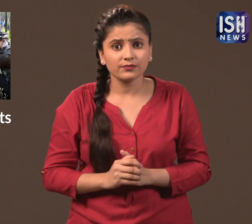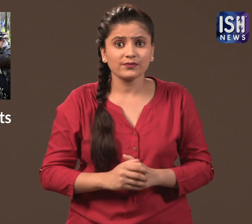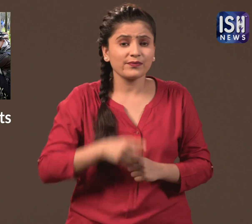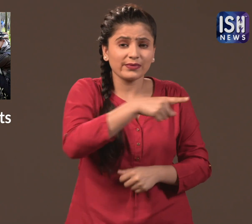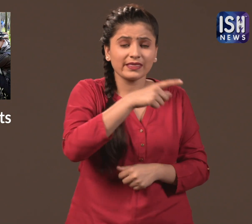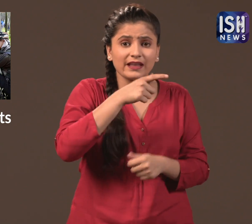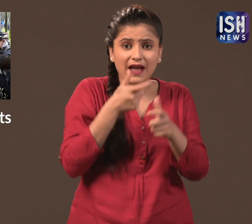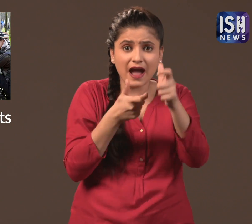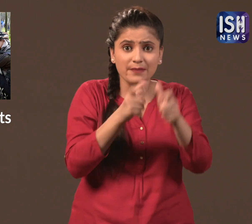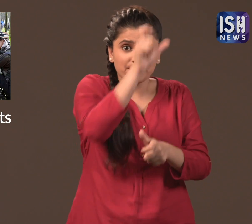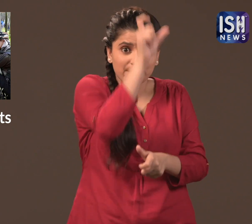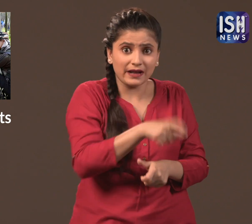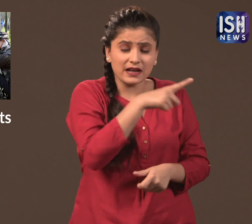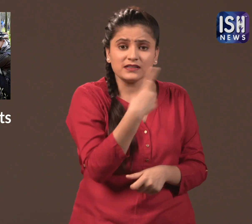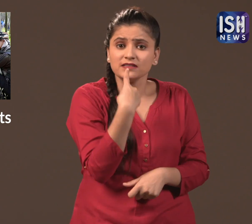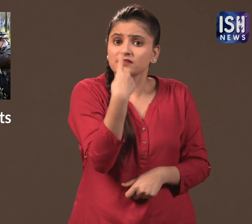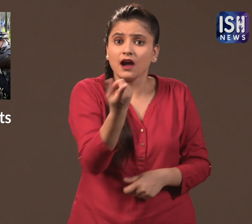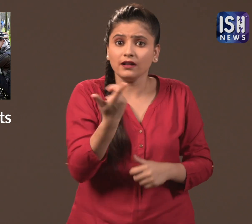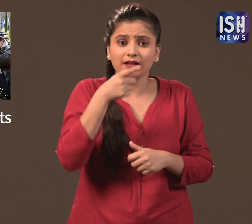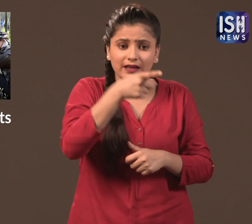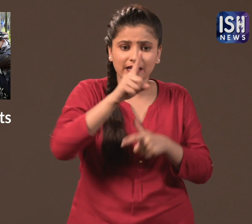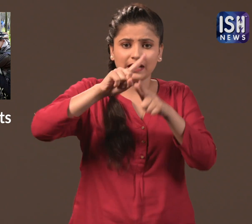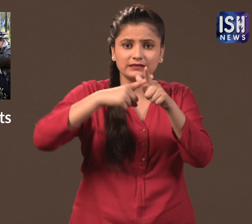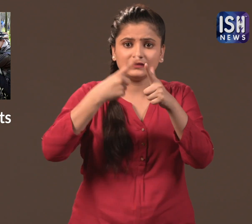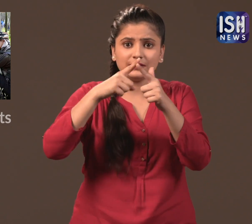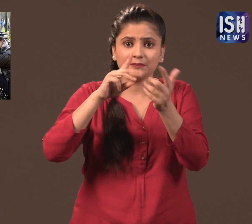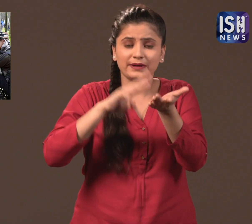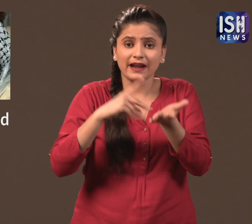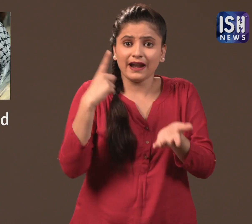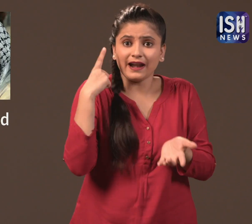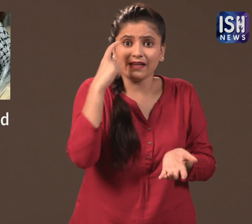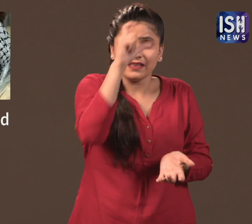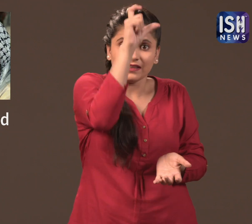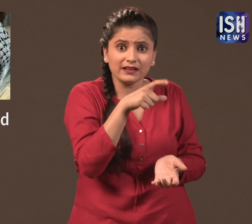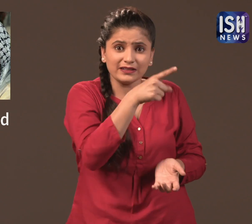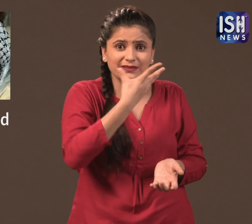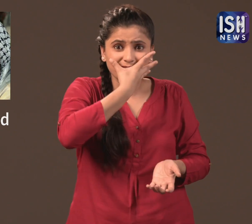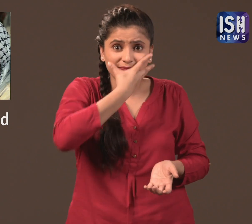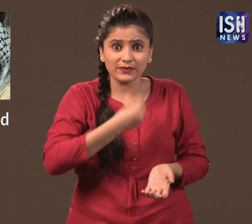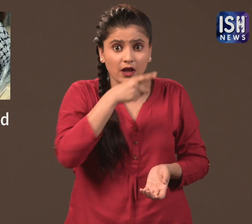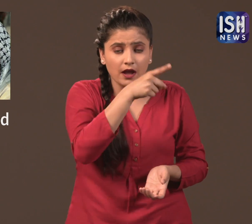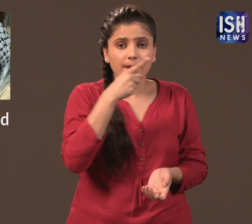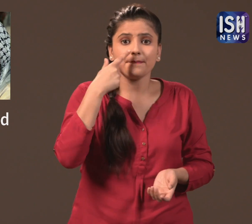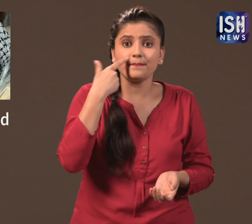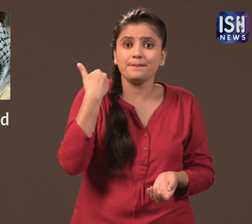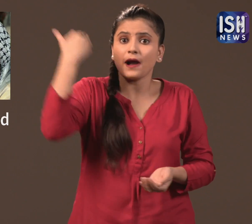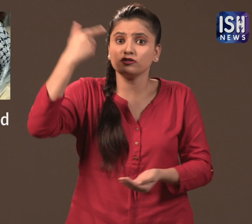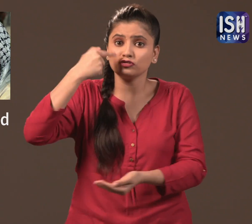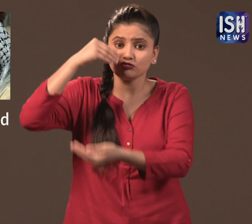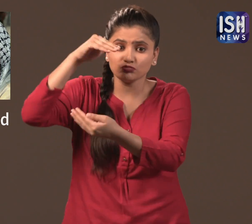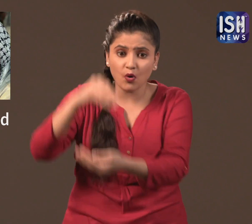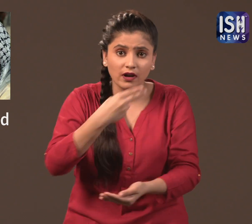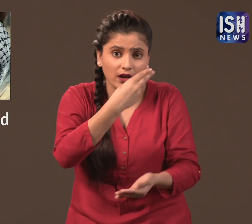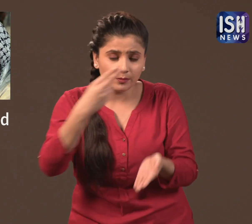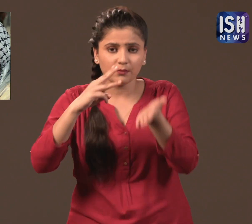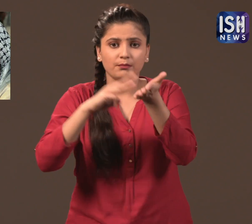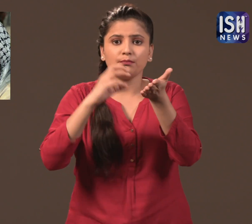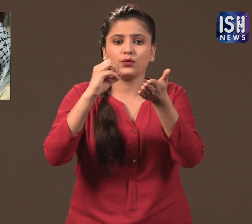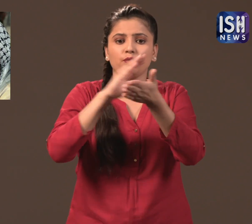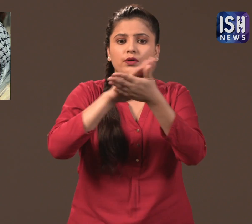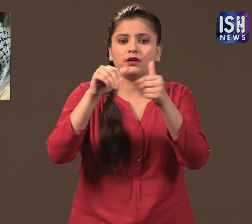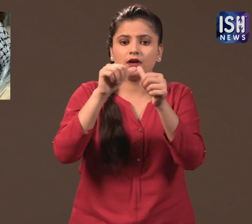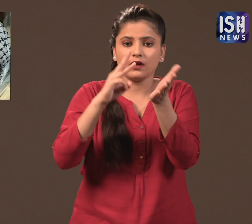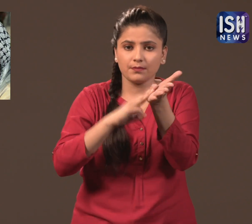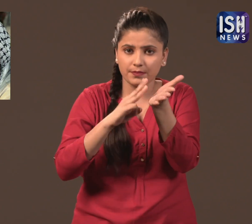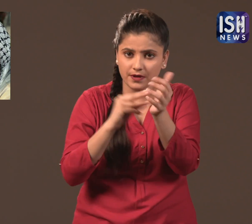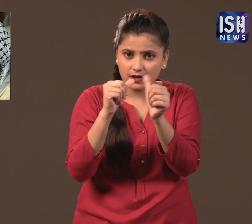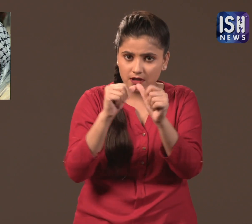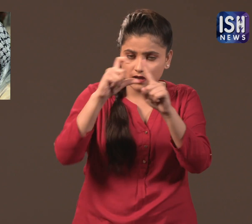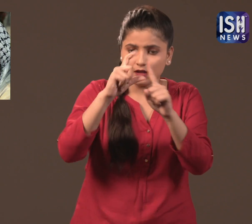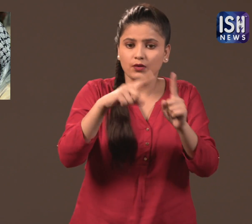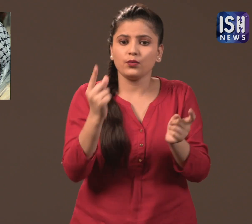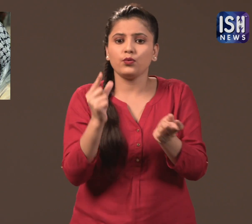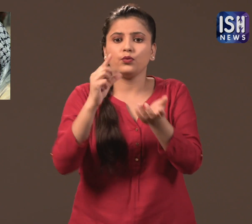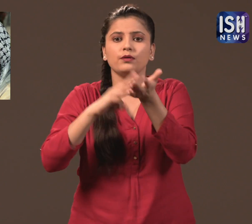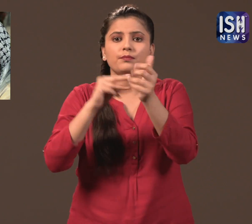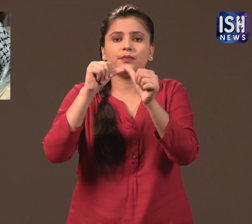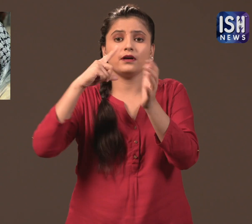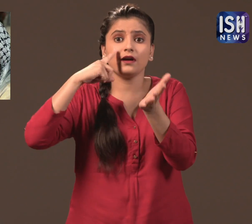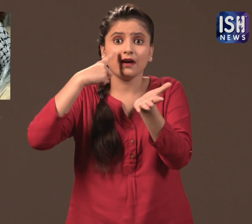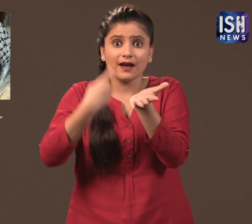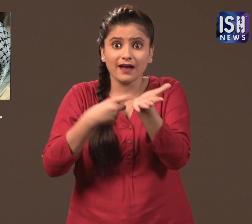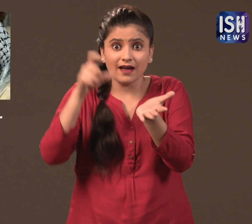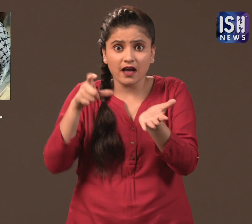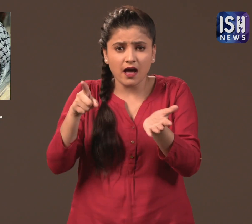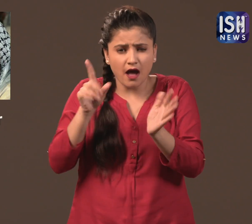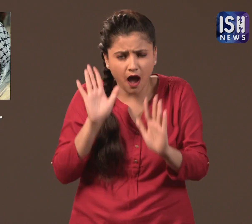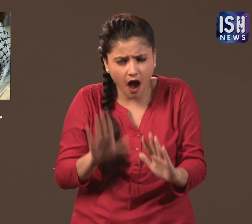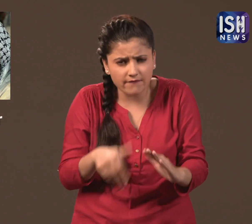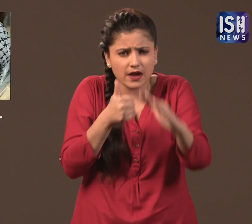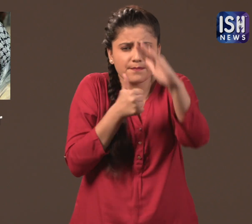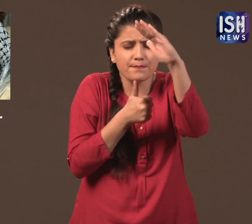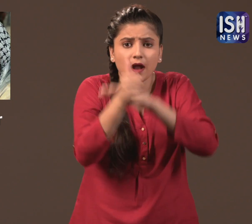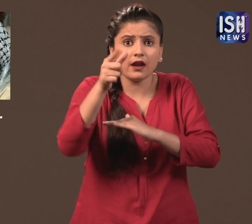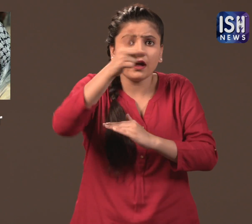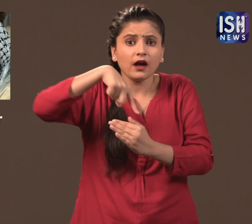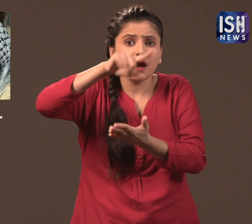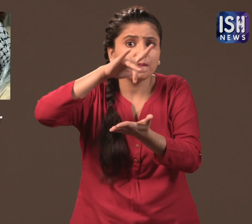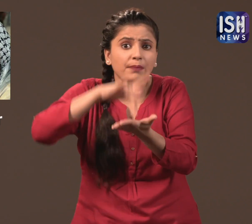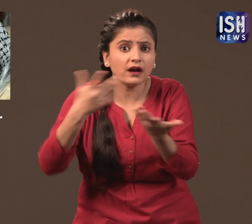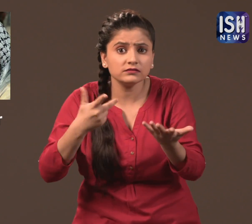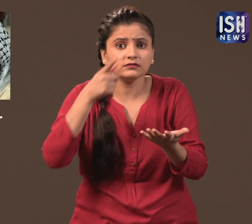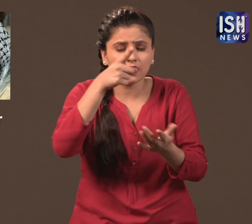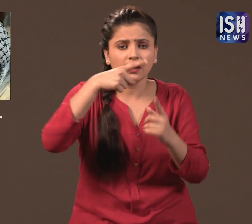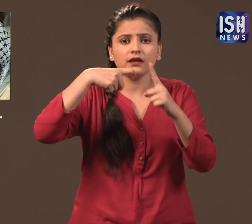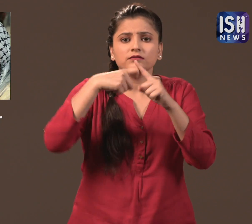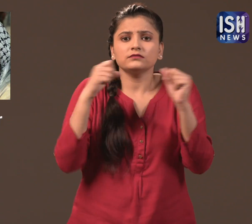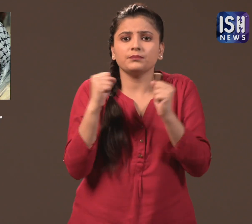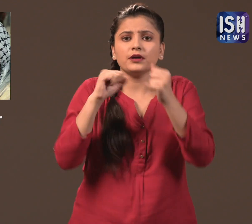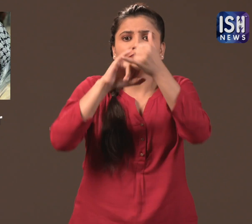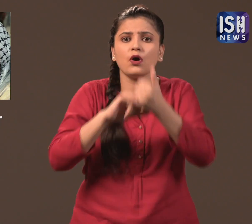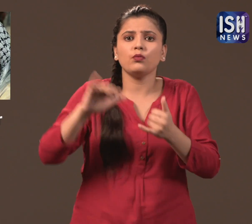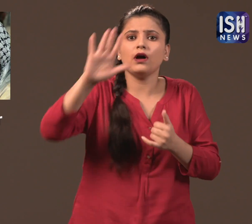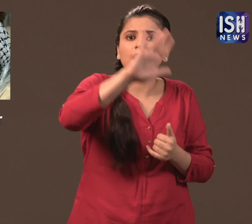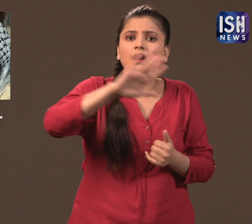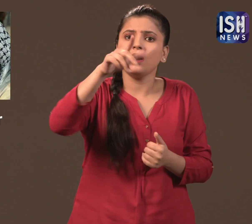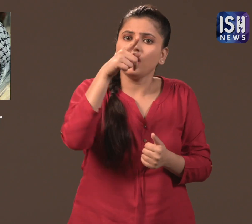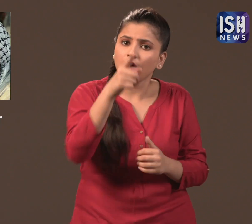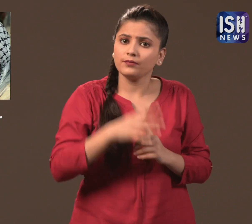The military said that JeM leader Masood Azhar's nephew Mohammad Umair could be hiding in South Kashmir.